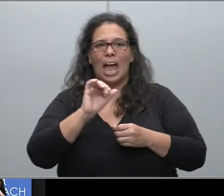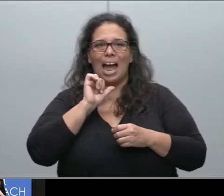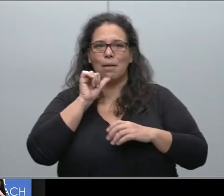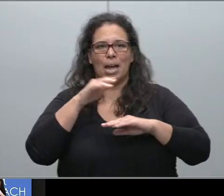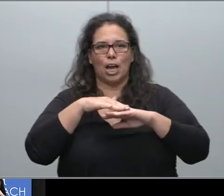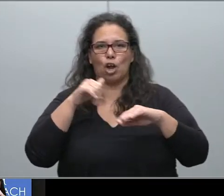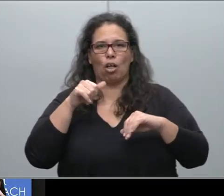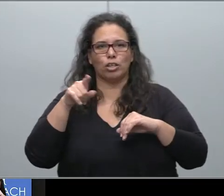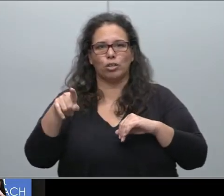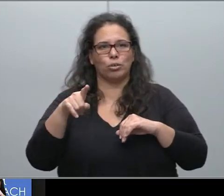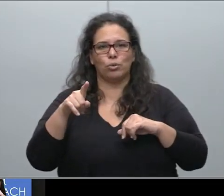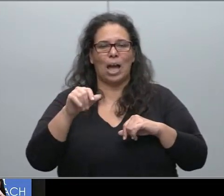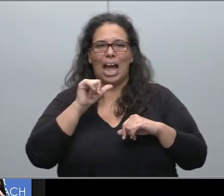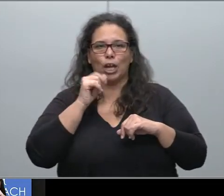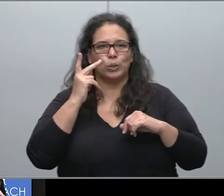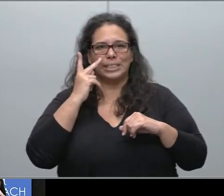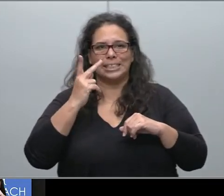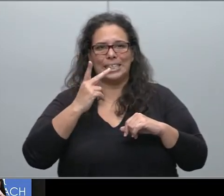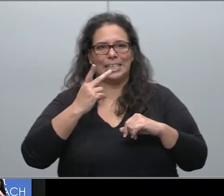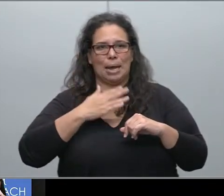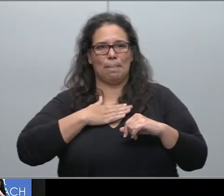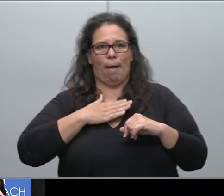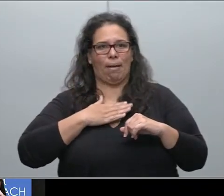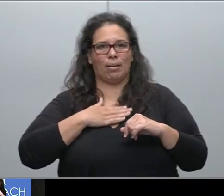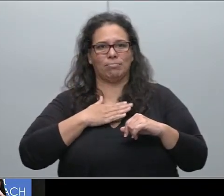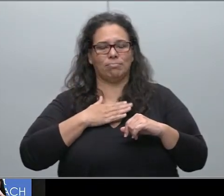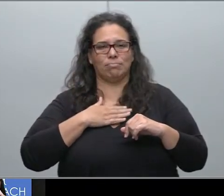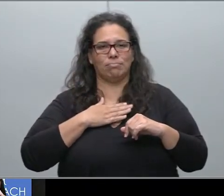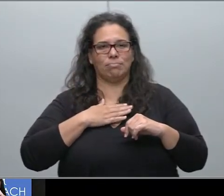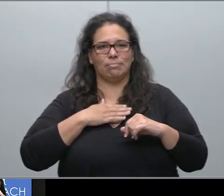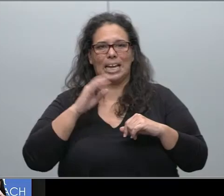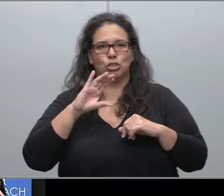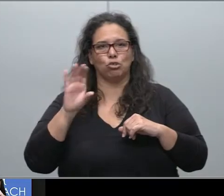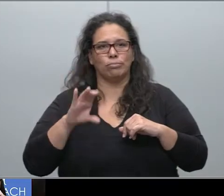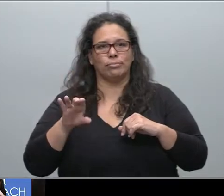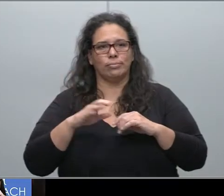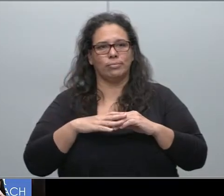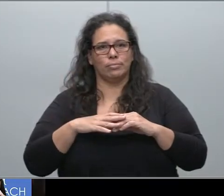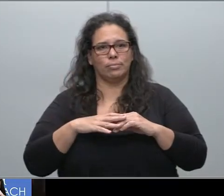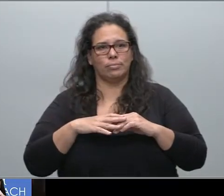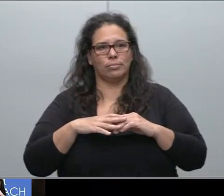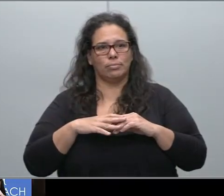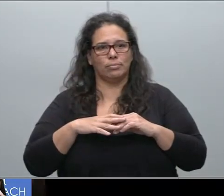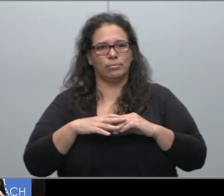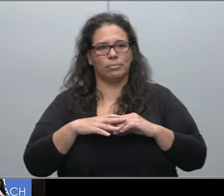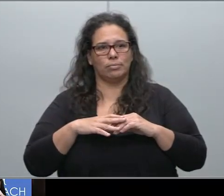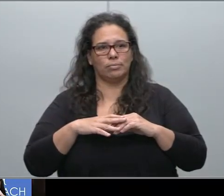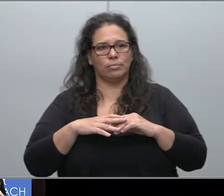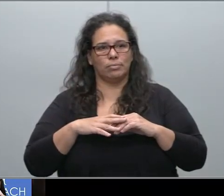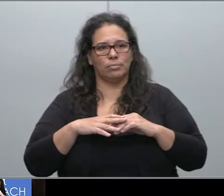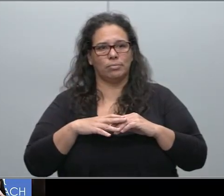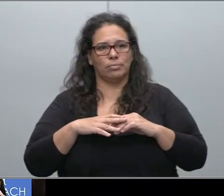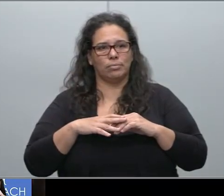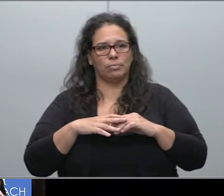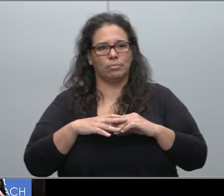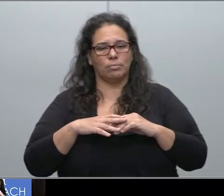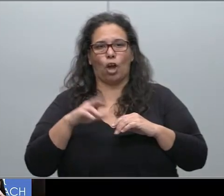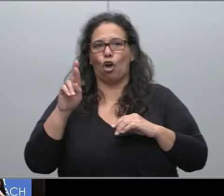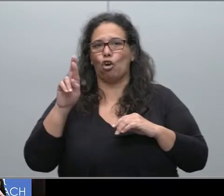that I think we should do to work on this. Because I'm sure that this group